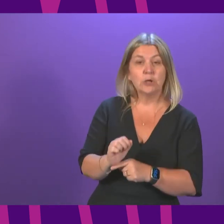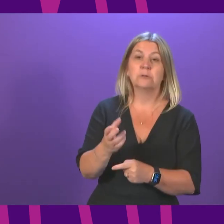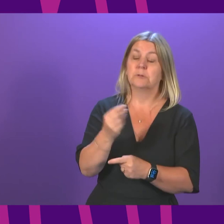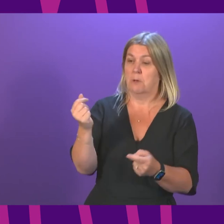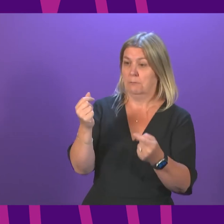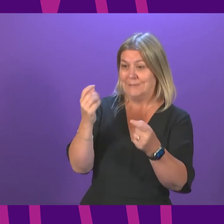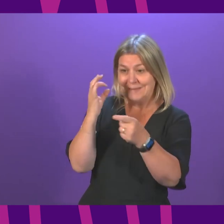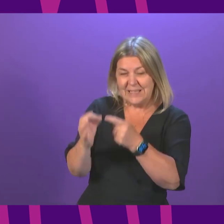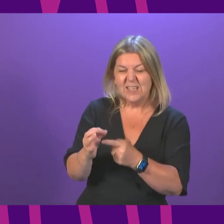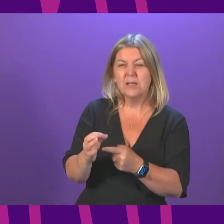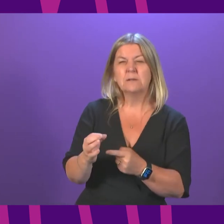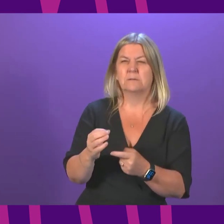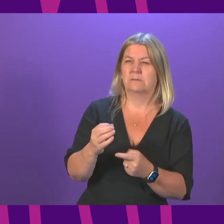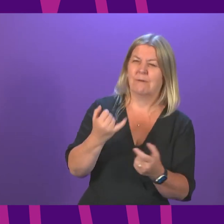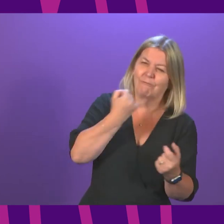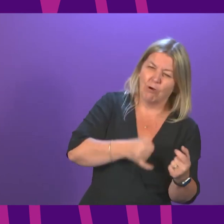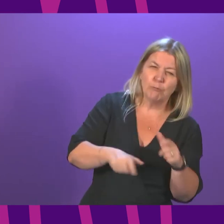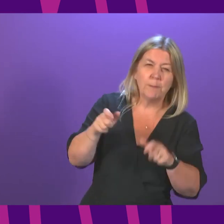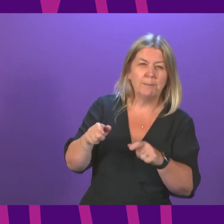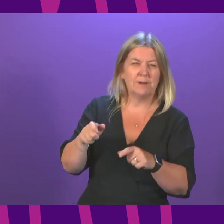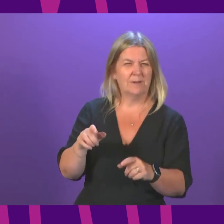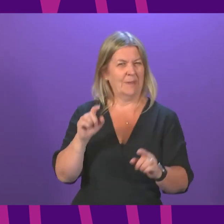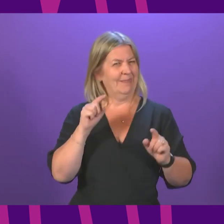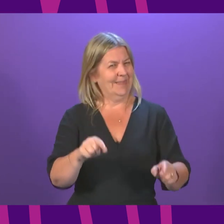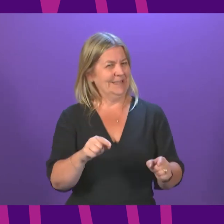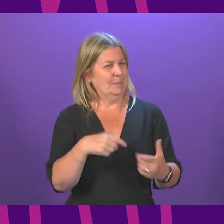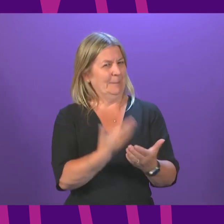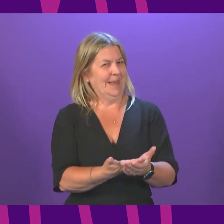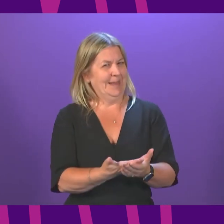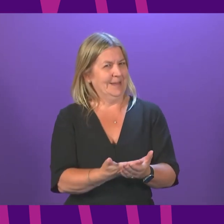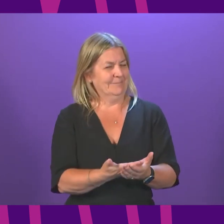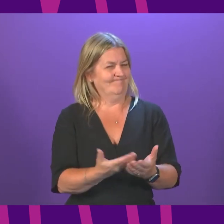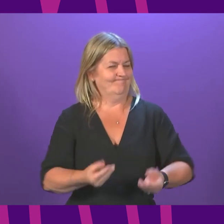give my local bus service a pat on the back, and I will do so again. It does not mean that